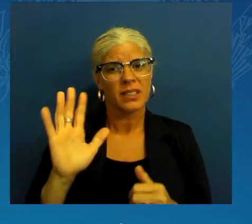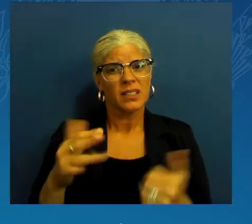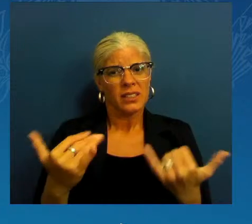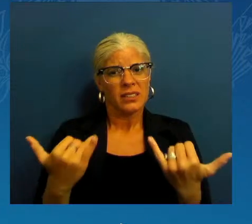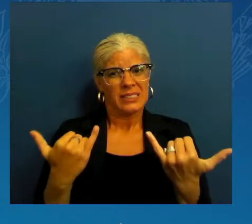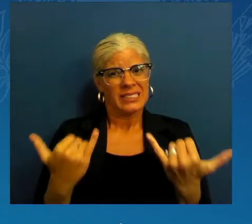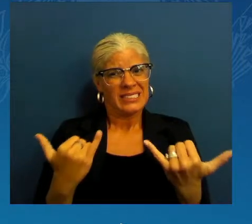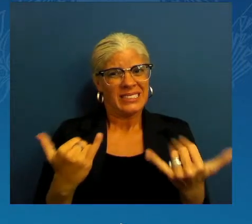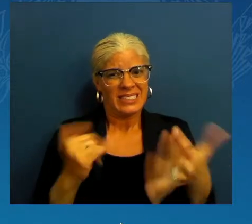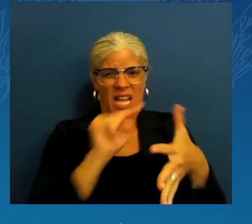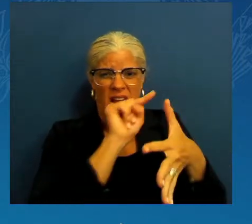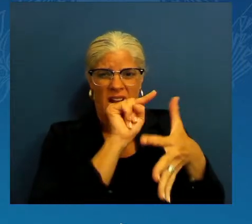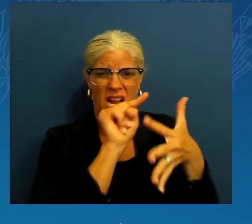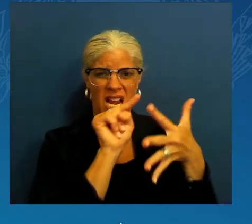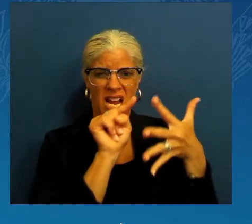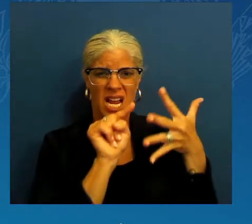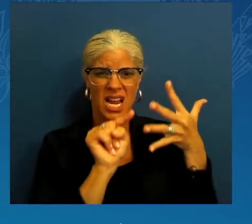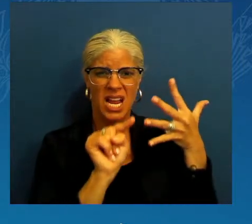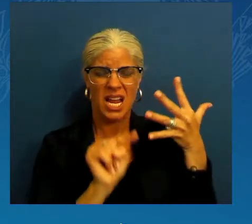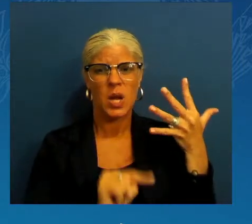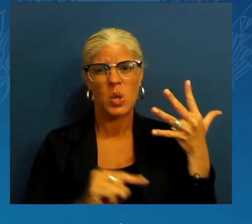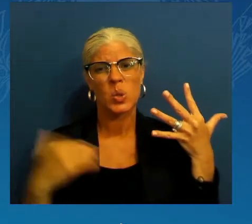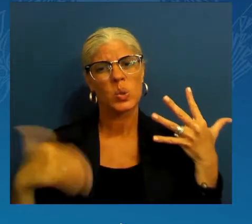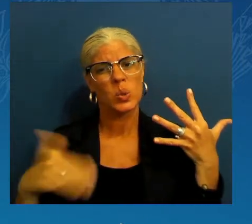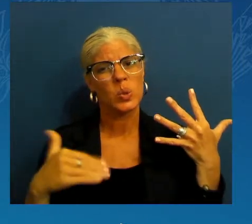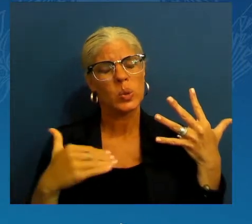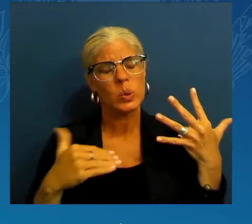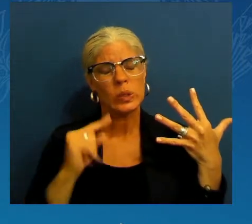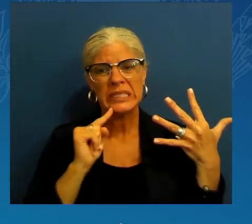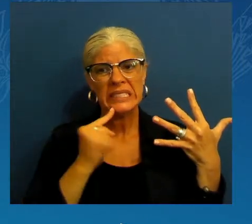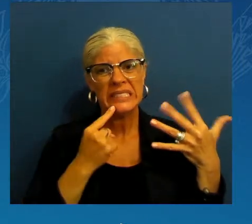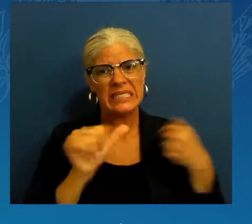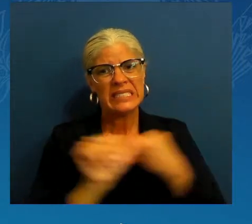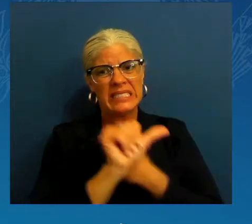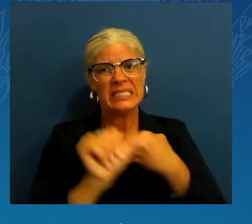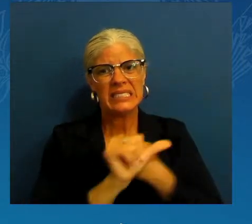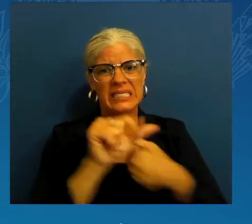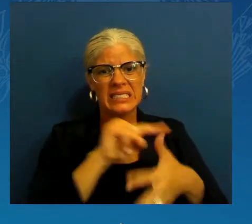Election Day is in 97 days. And in this moment, once again,